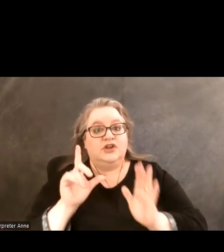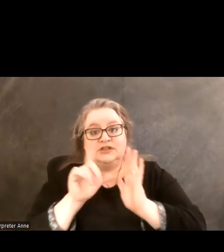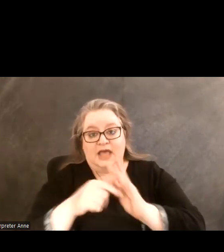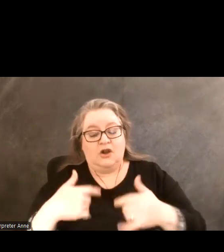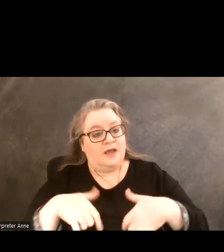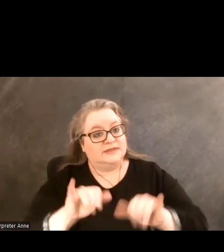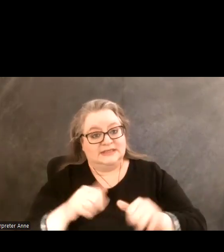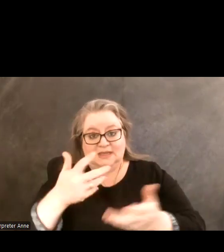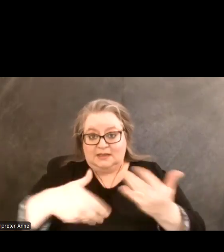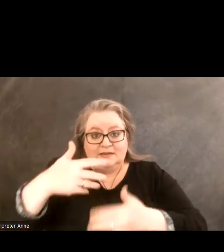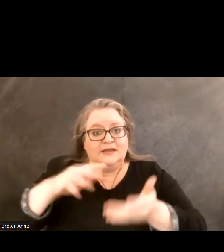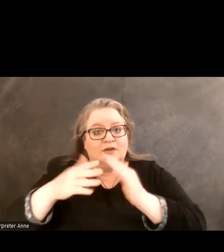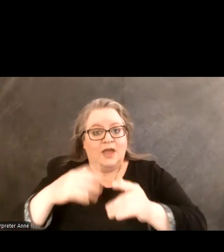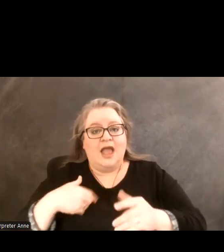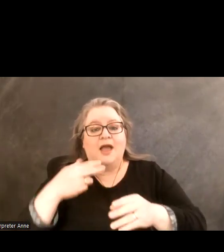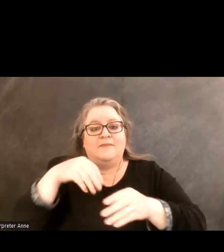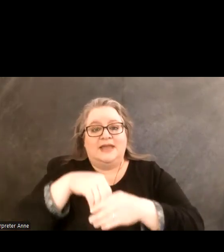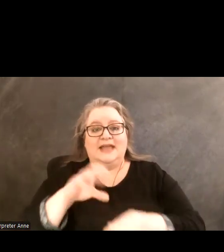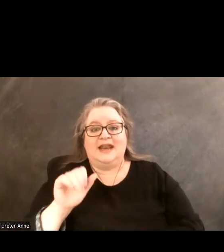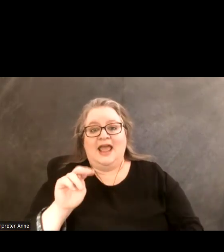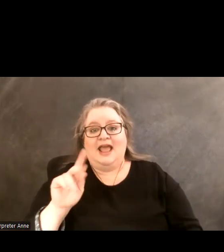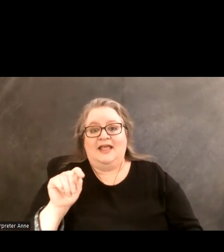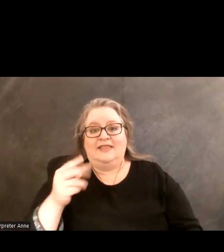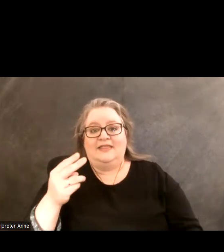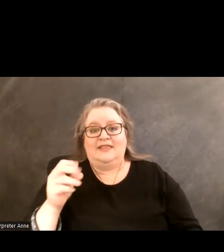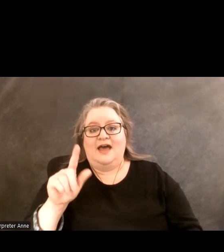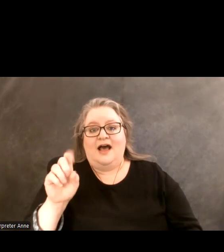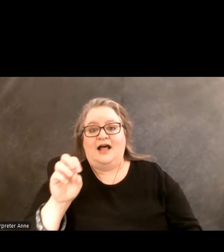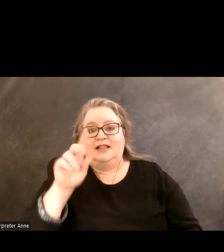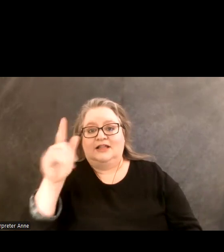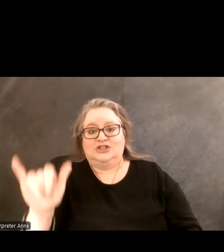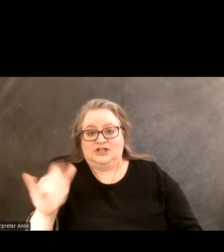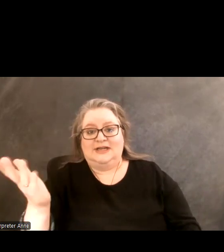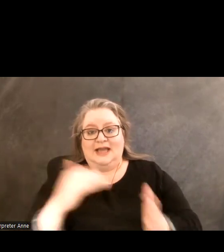scene, I'm in an anthology again, and I was on a roster